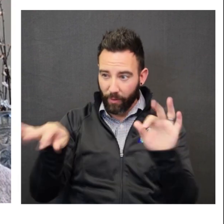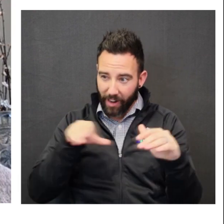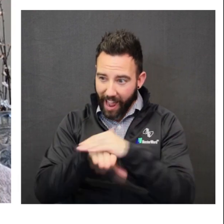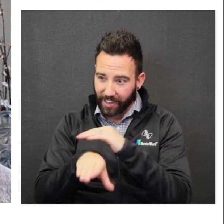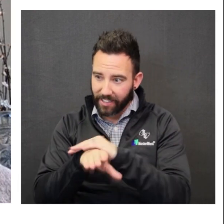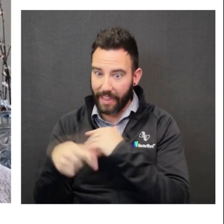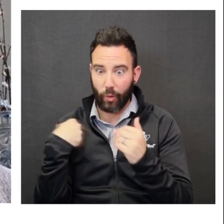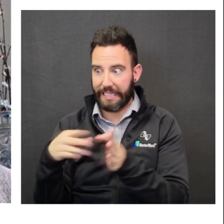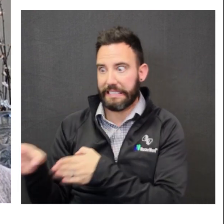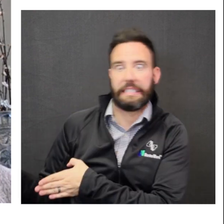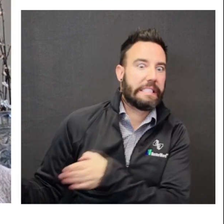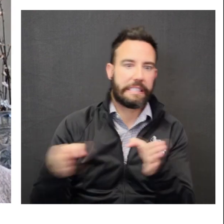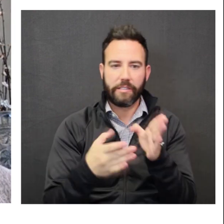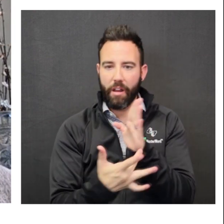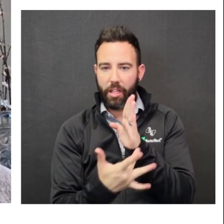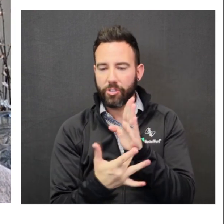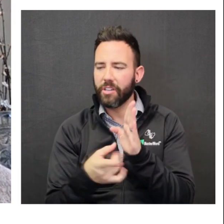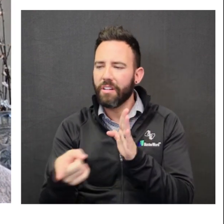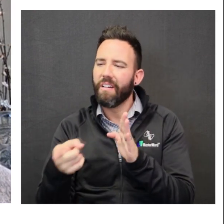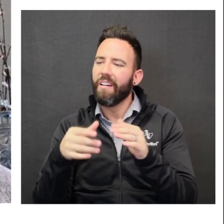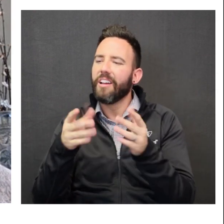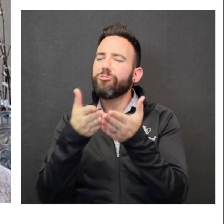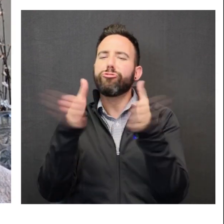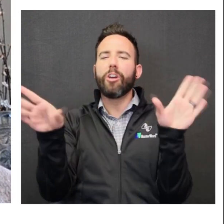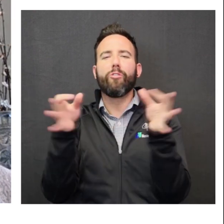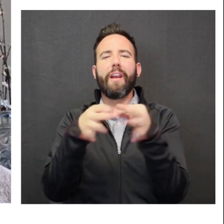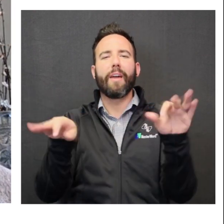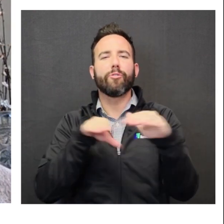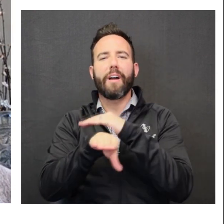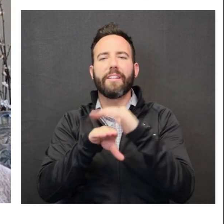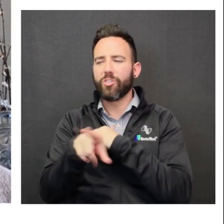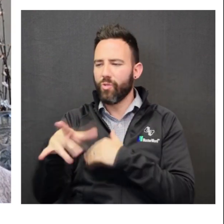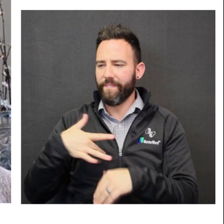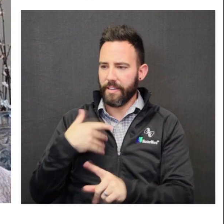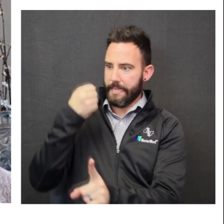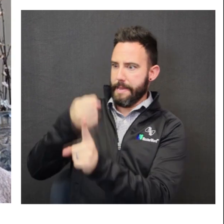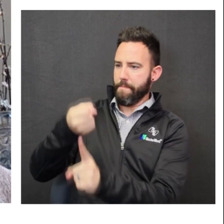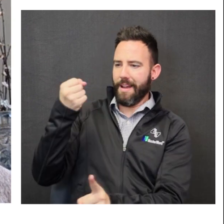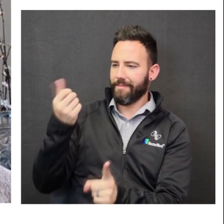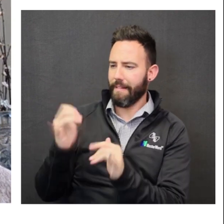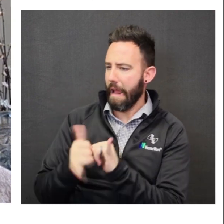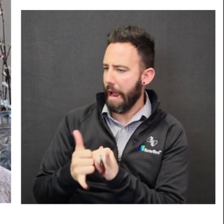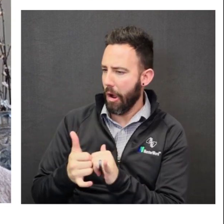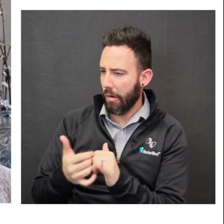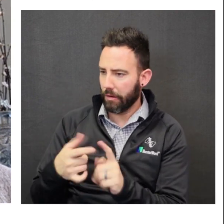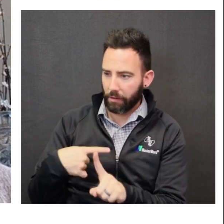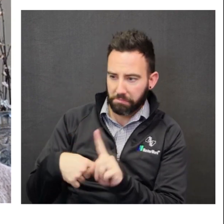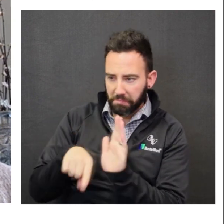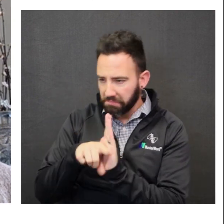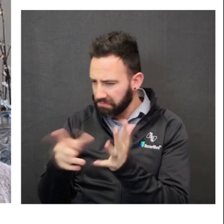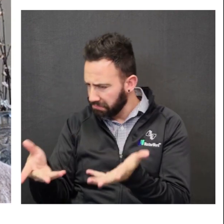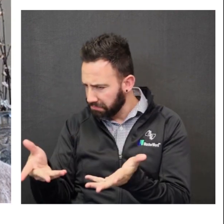working through, through technology? What did you see happen to language access in the last few months?